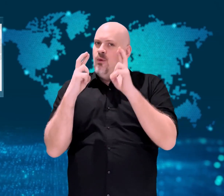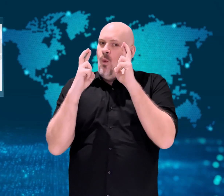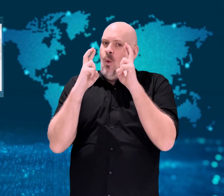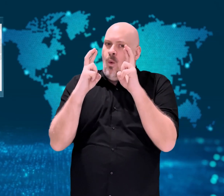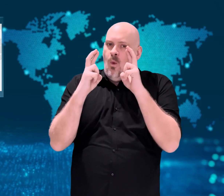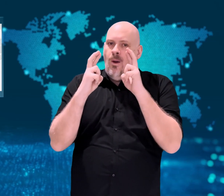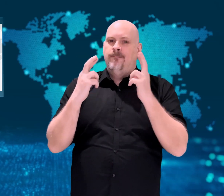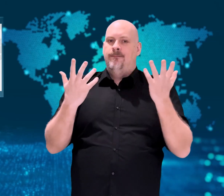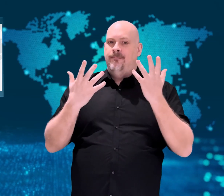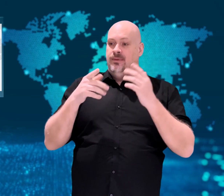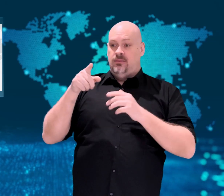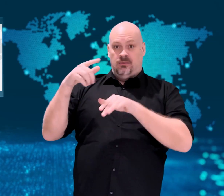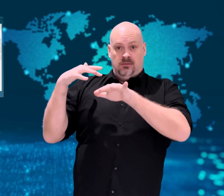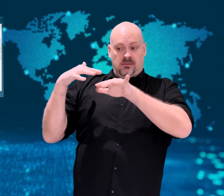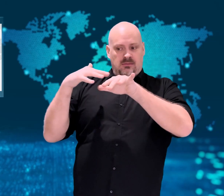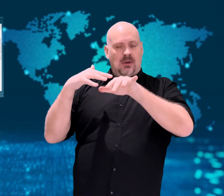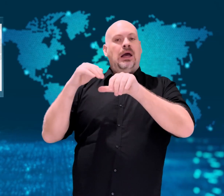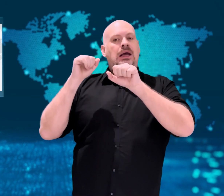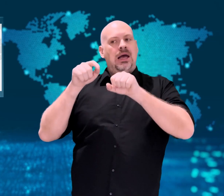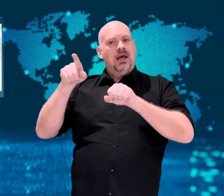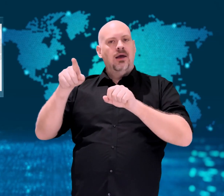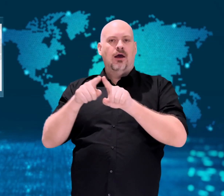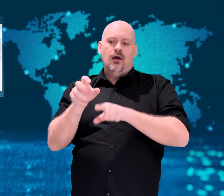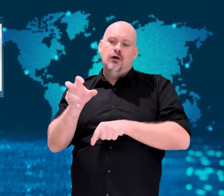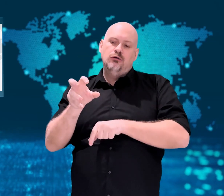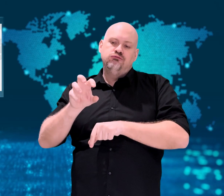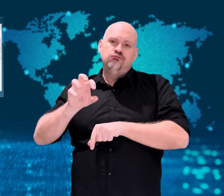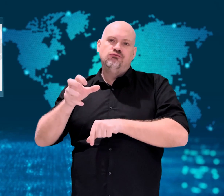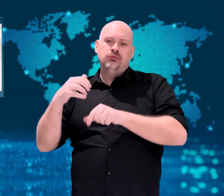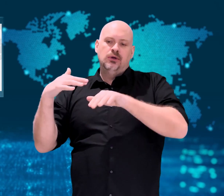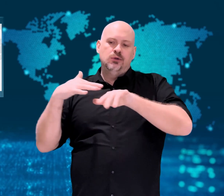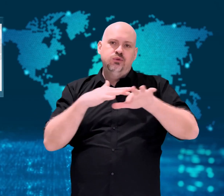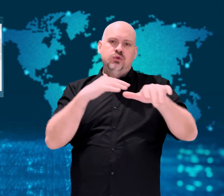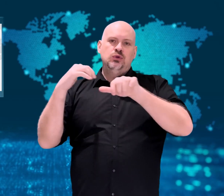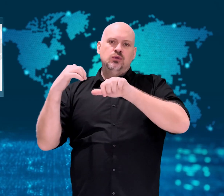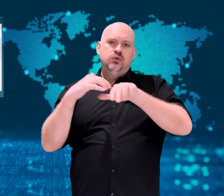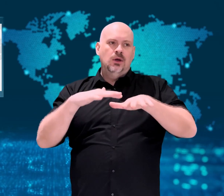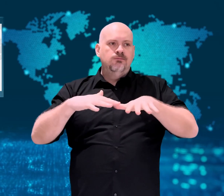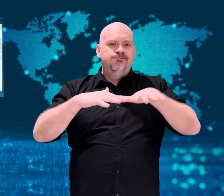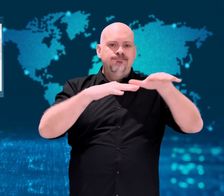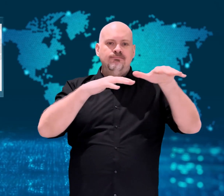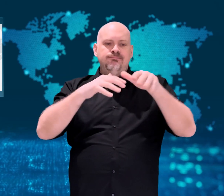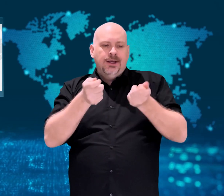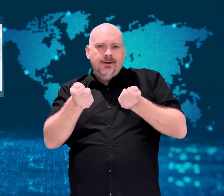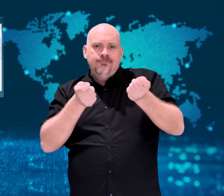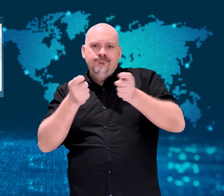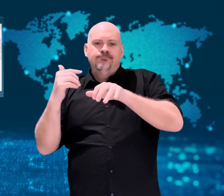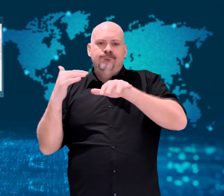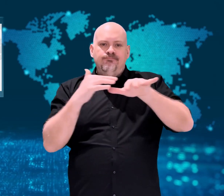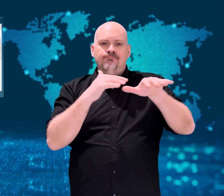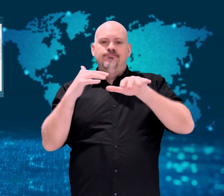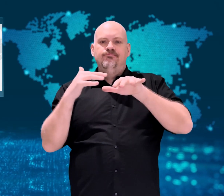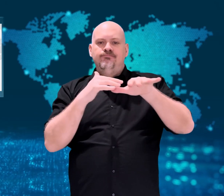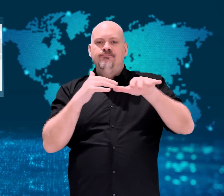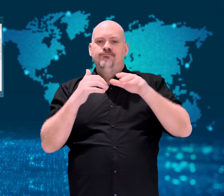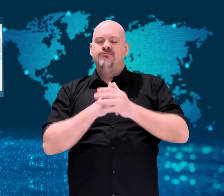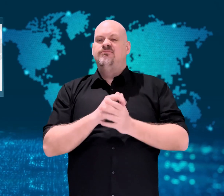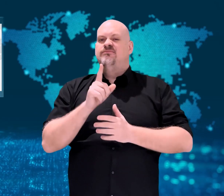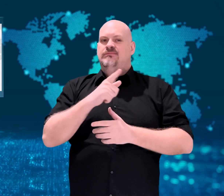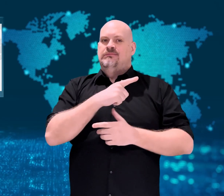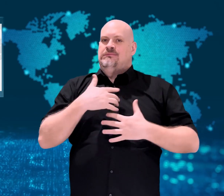Sudan hopes the dam may regulate flooding in the area,